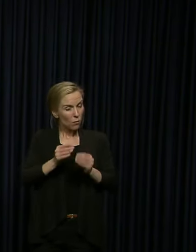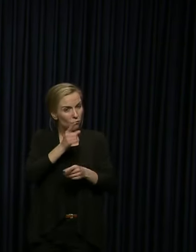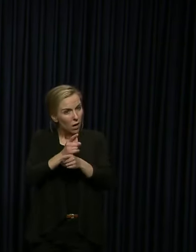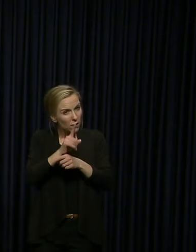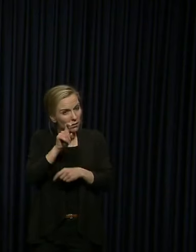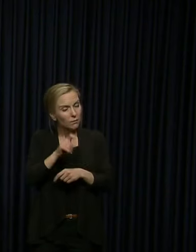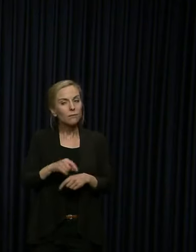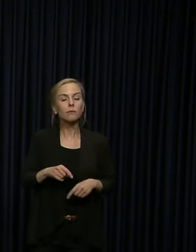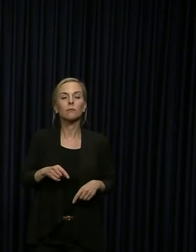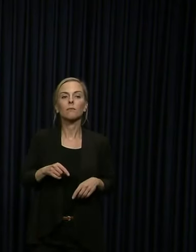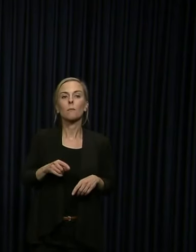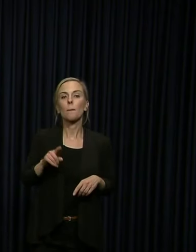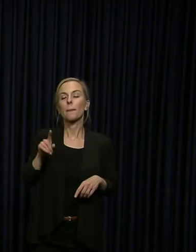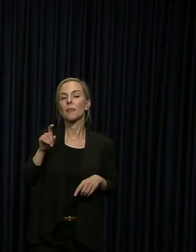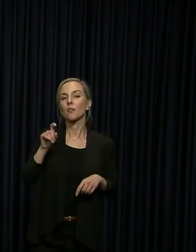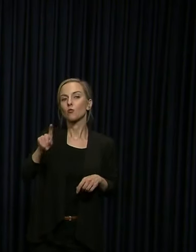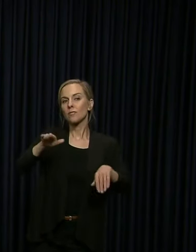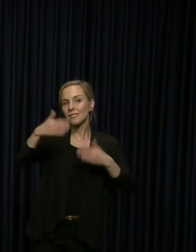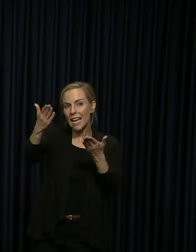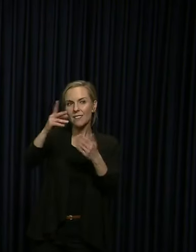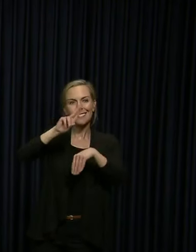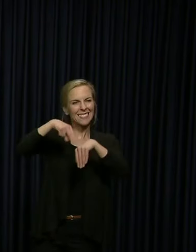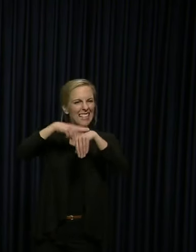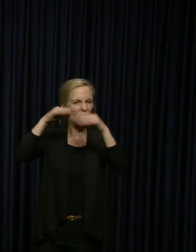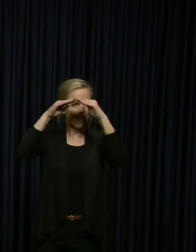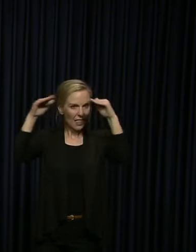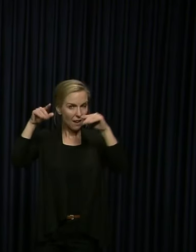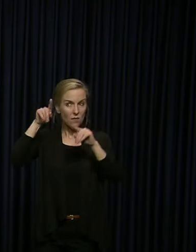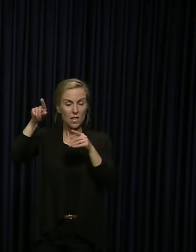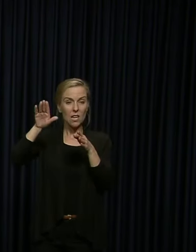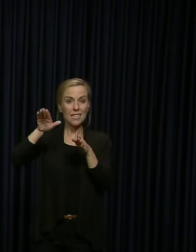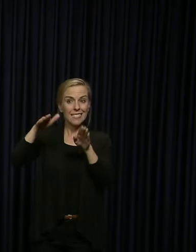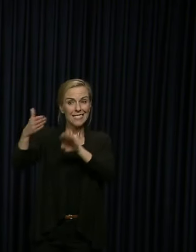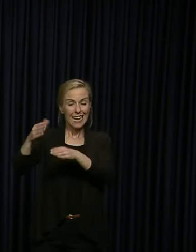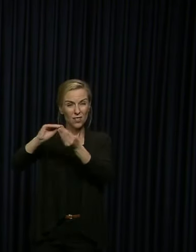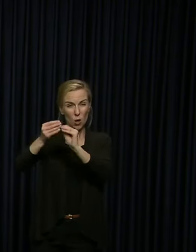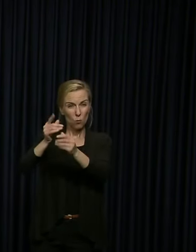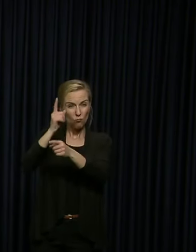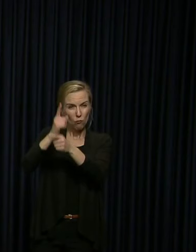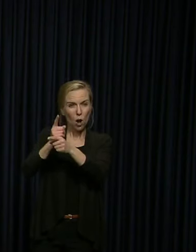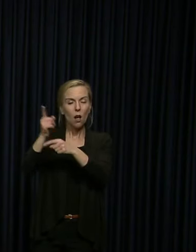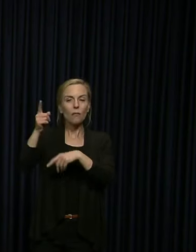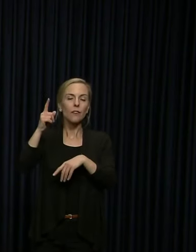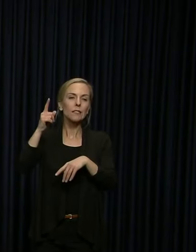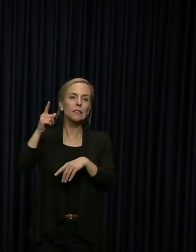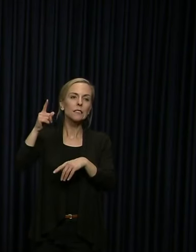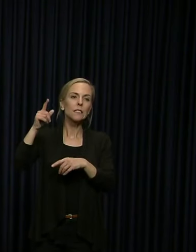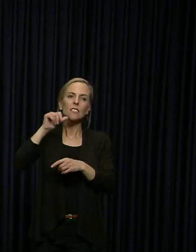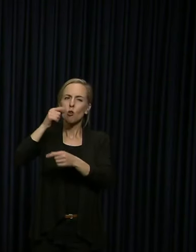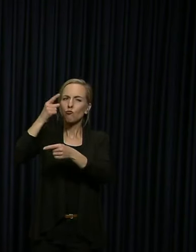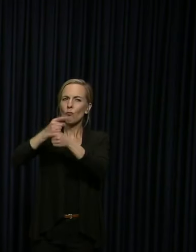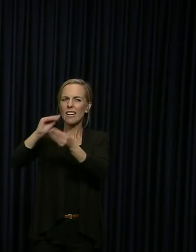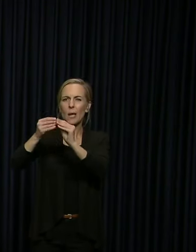IS THE CAUSE AND THERE IS A TEST THAT CAN BE DONE, THAT WE WILL LIST IT.